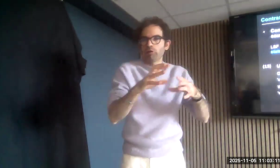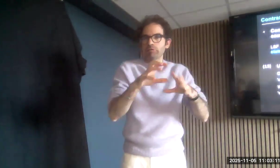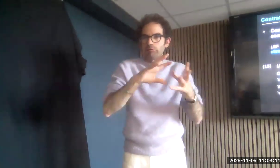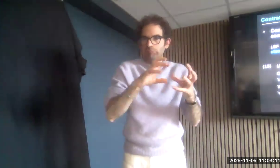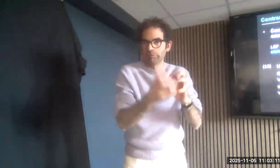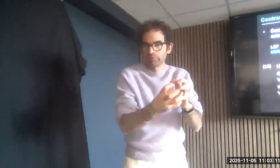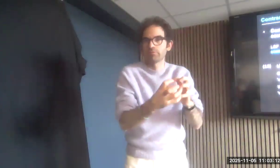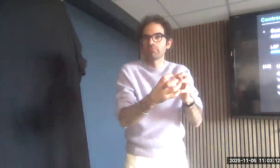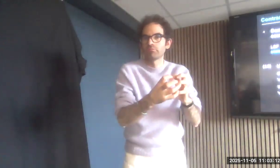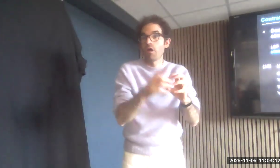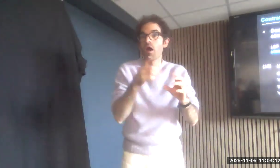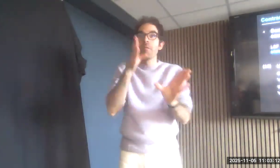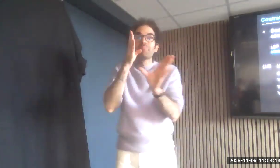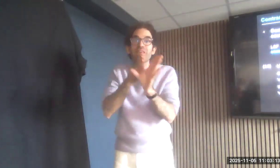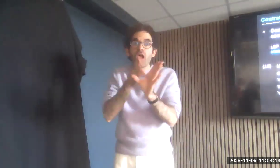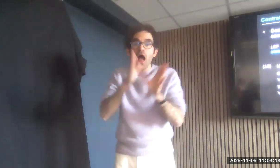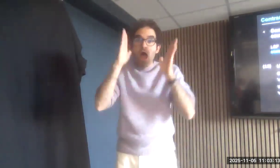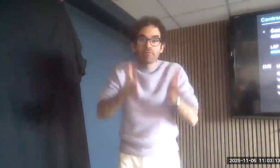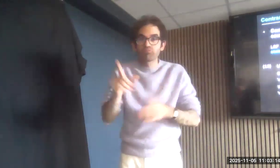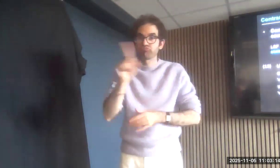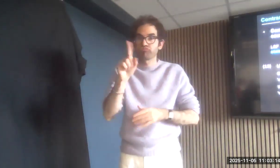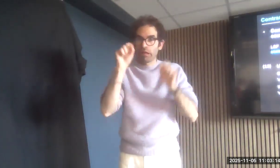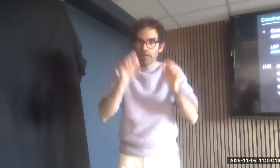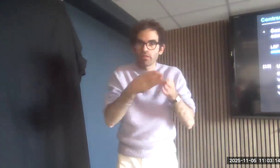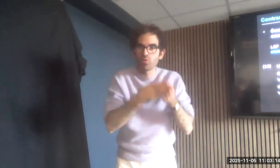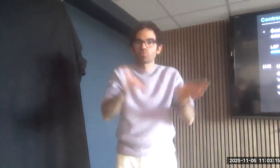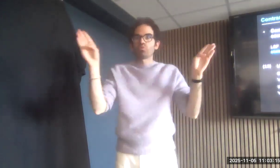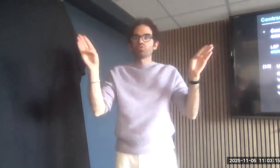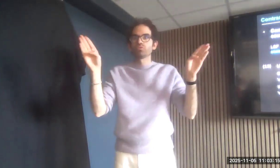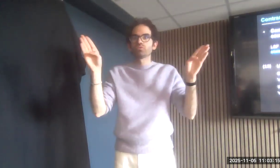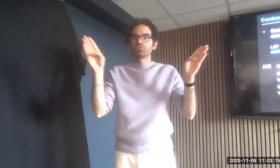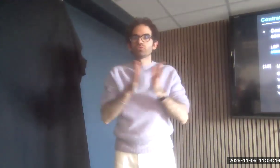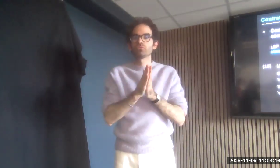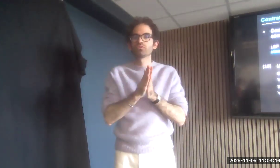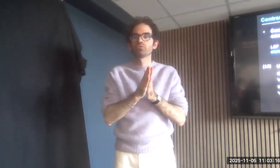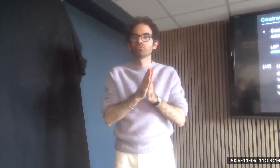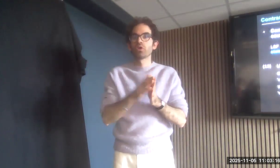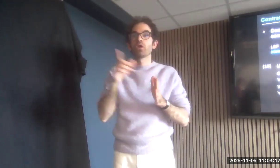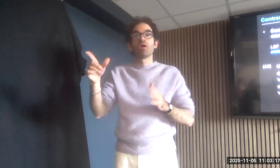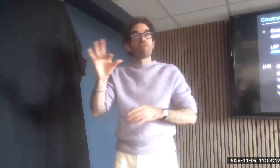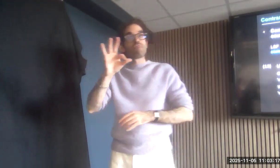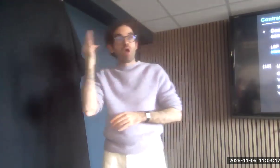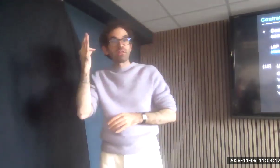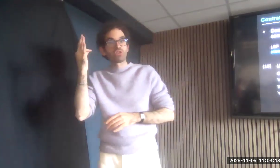So, for example, we can have Water - give - metal - rust. In LSF?